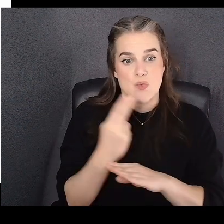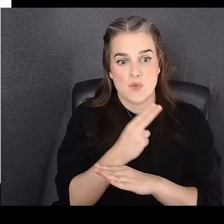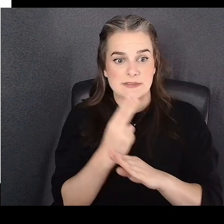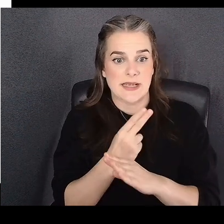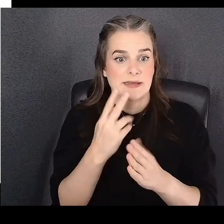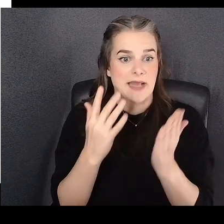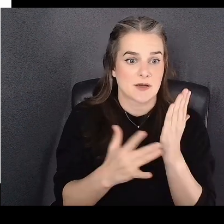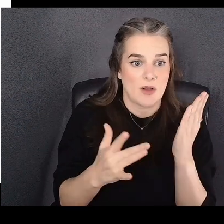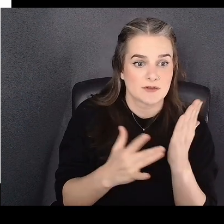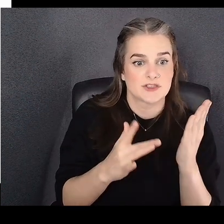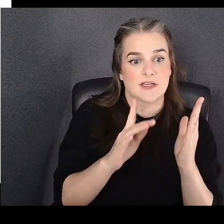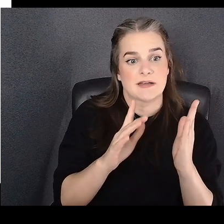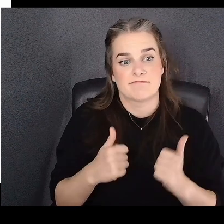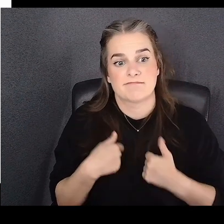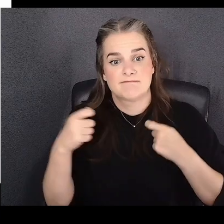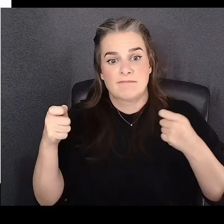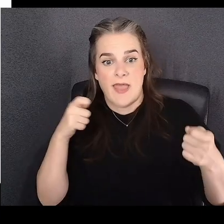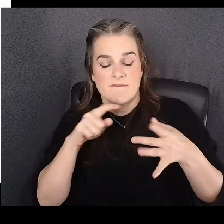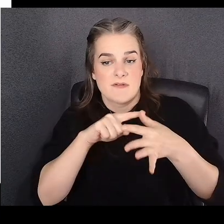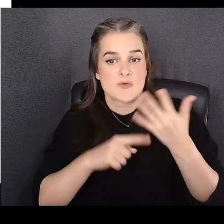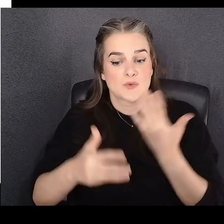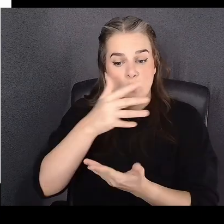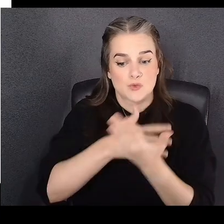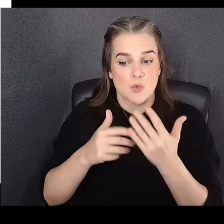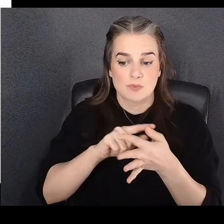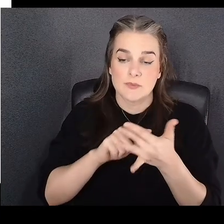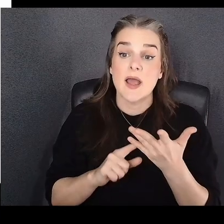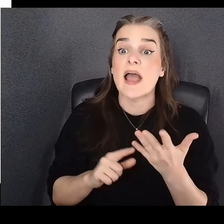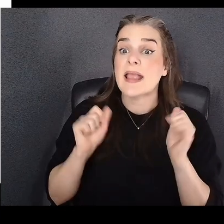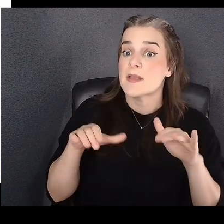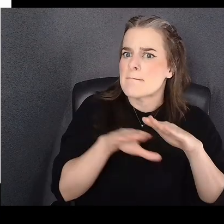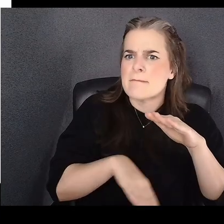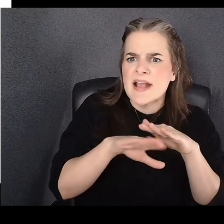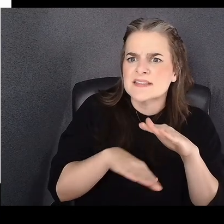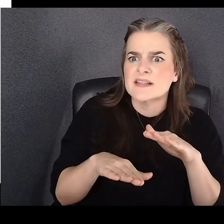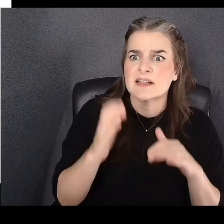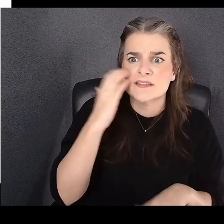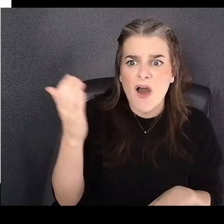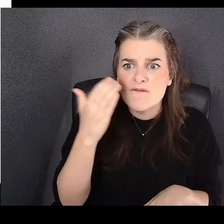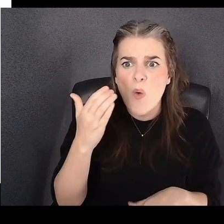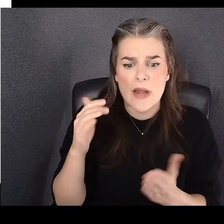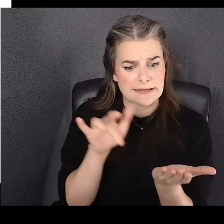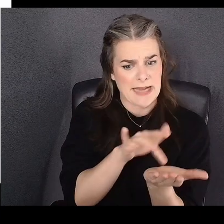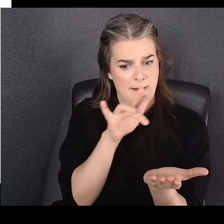It could be the basics to a cell phone, a tablet, a computer, to, hey, I really want to do smart home